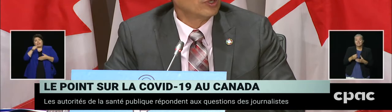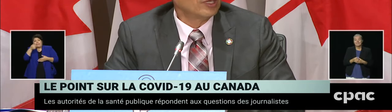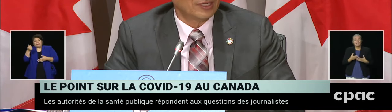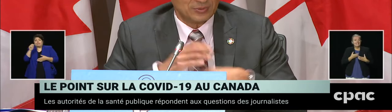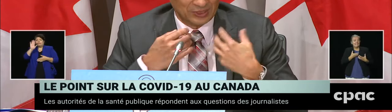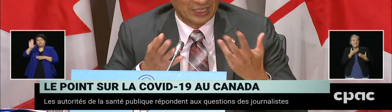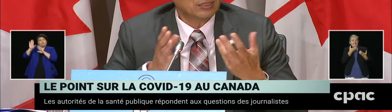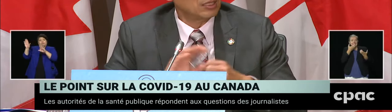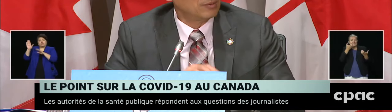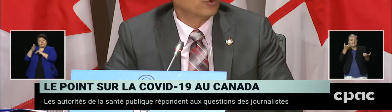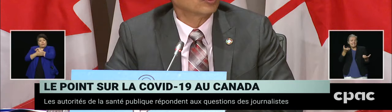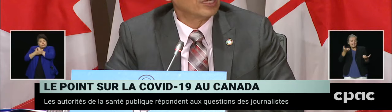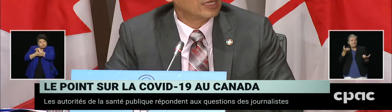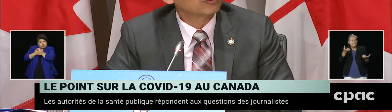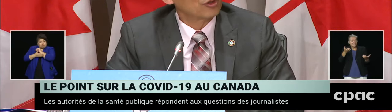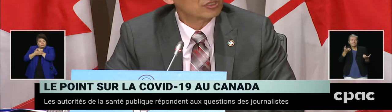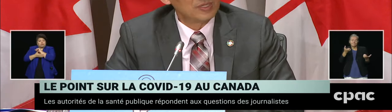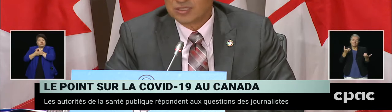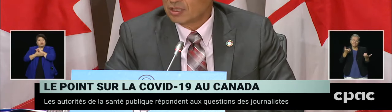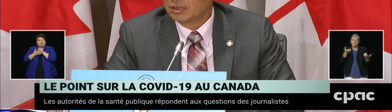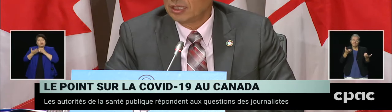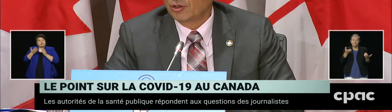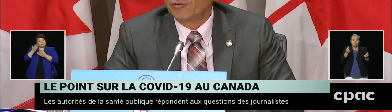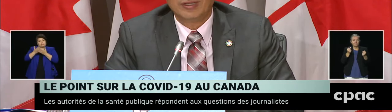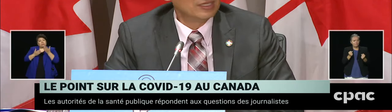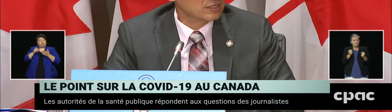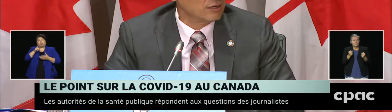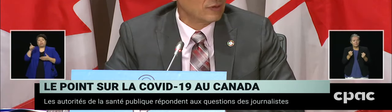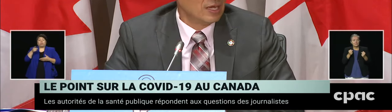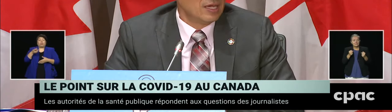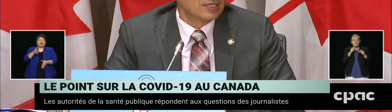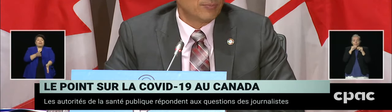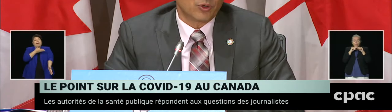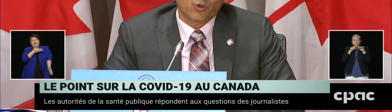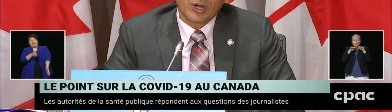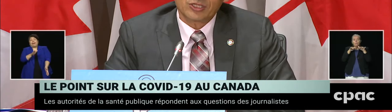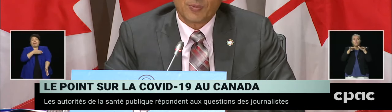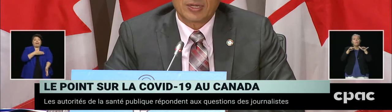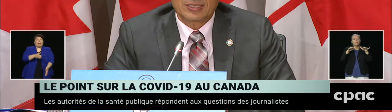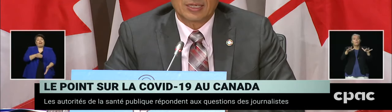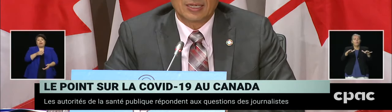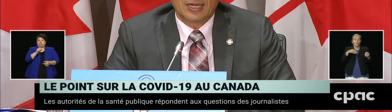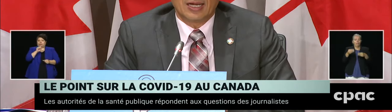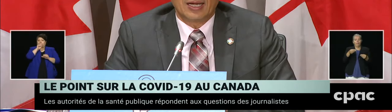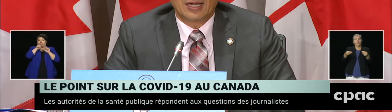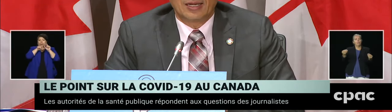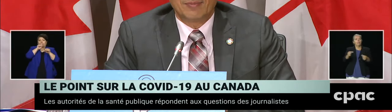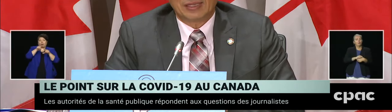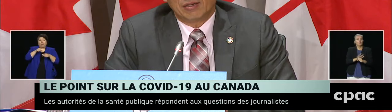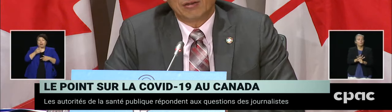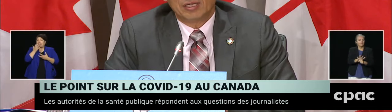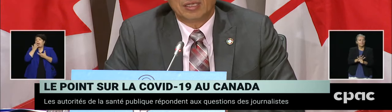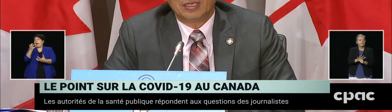AEROSOL. GIVEN THE EXPERIENCE PEOPLE HAVE HAD IN OTHER COUNTRIES, SOME ACTIVITIES LIKE SINGING OR